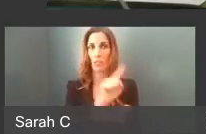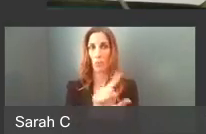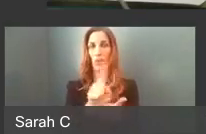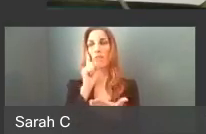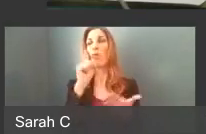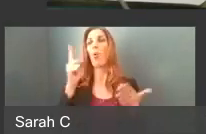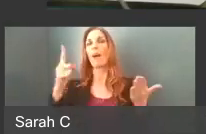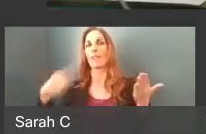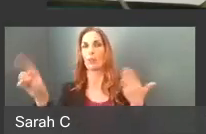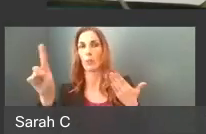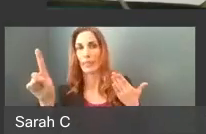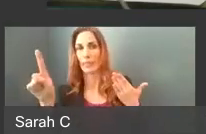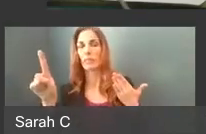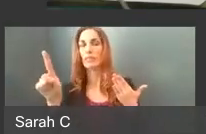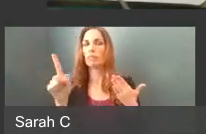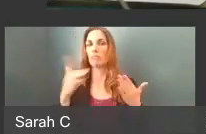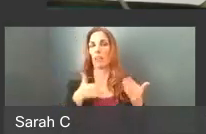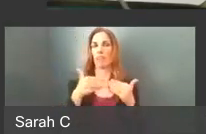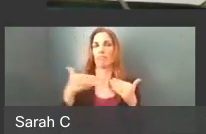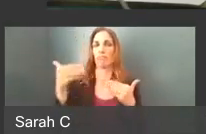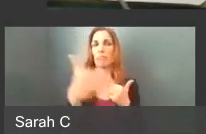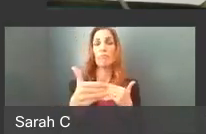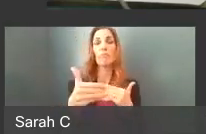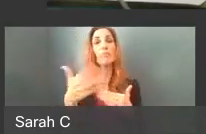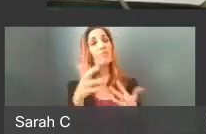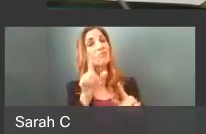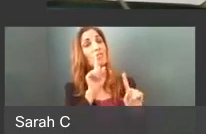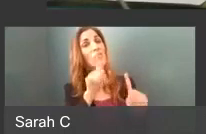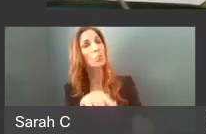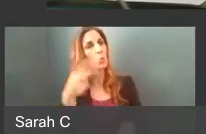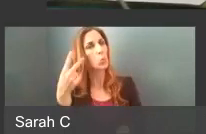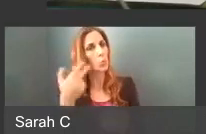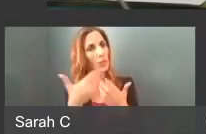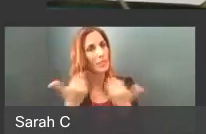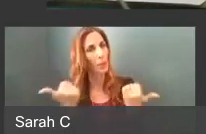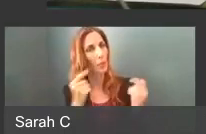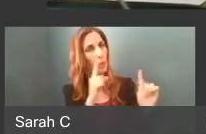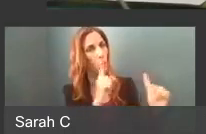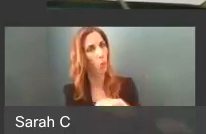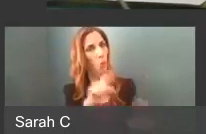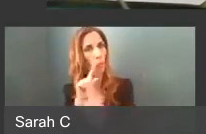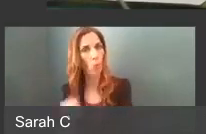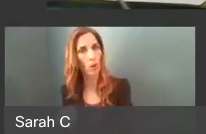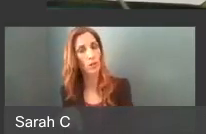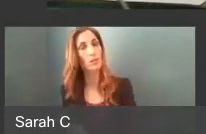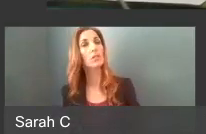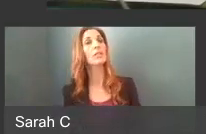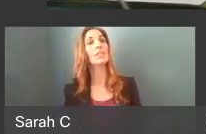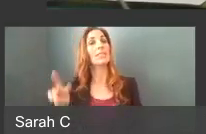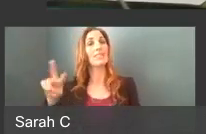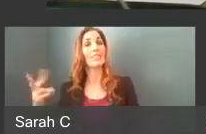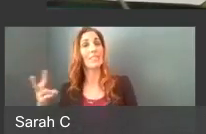and they place two separate orders. There is a second dose order that goes to PA DOH